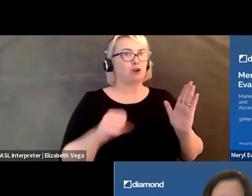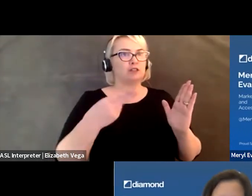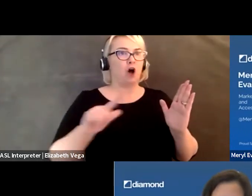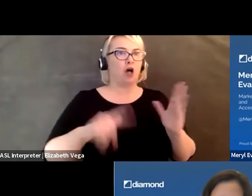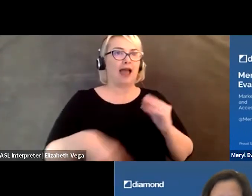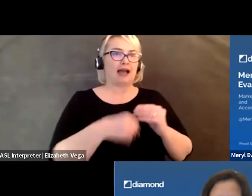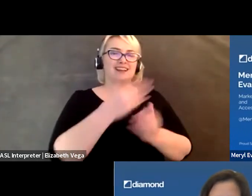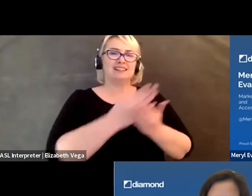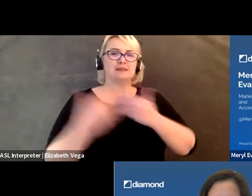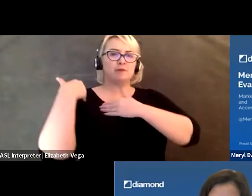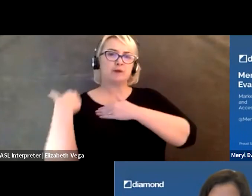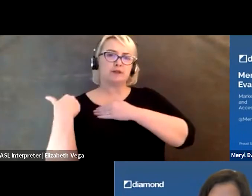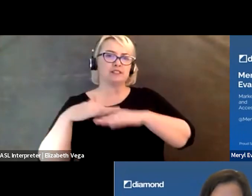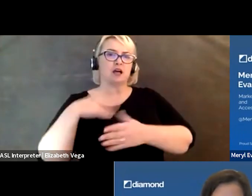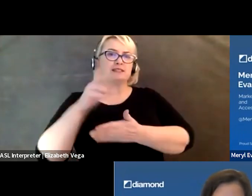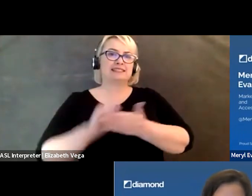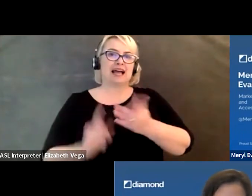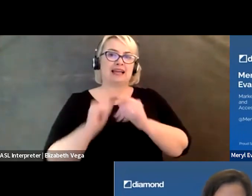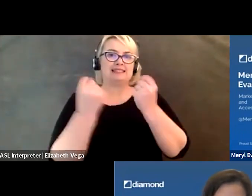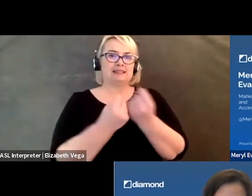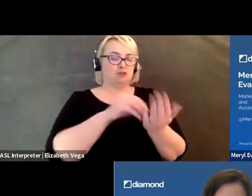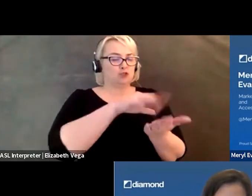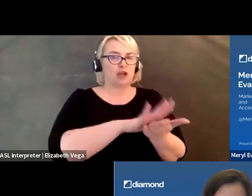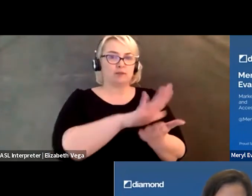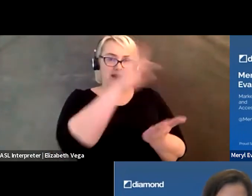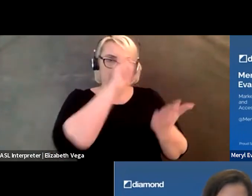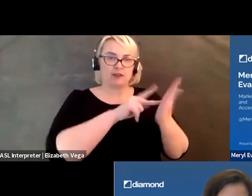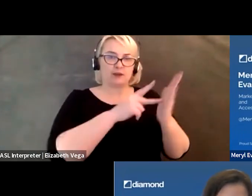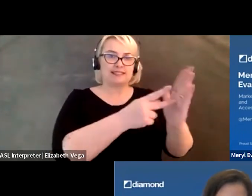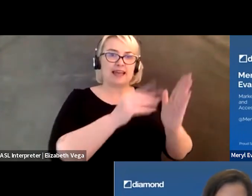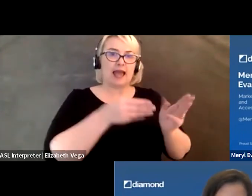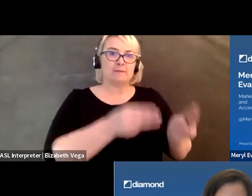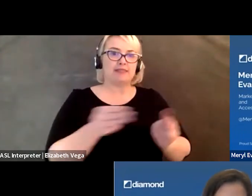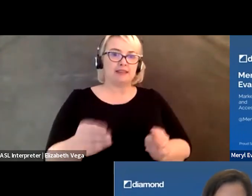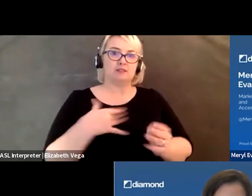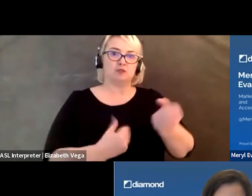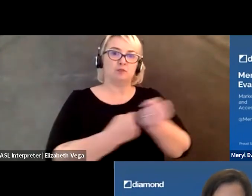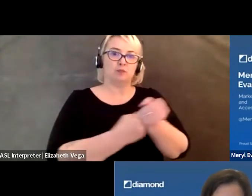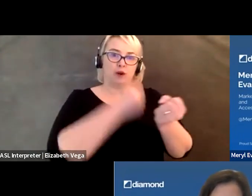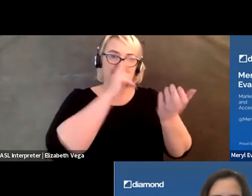to document the intent and methods to support the intent prior to development.